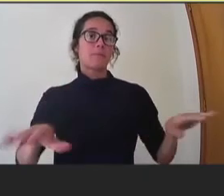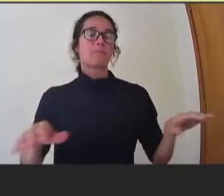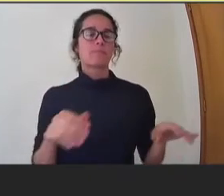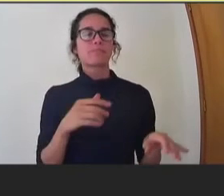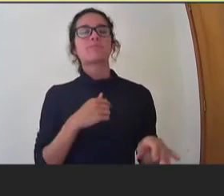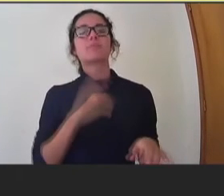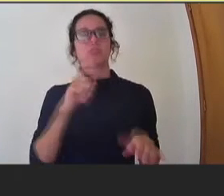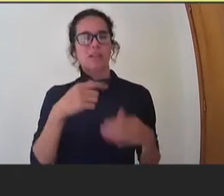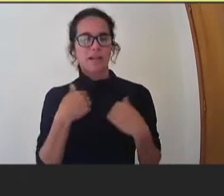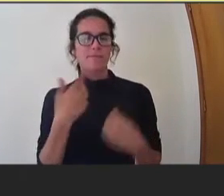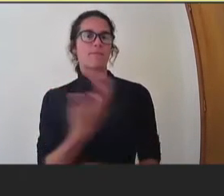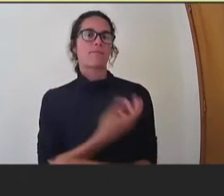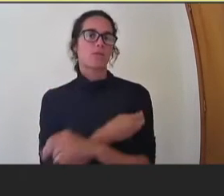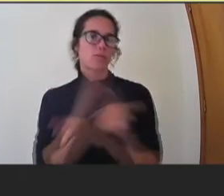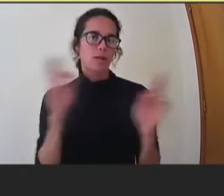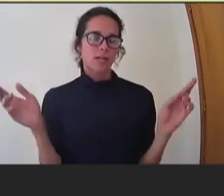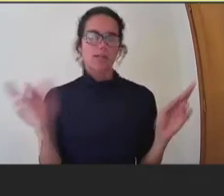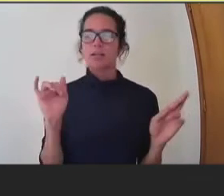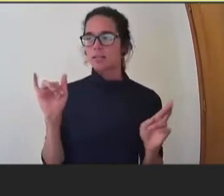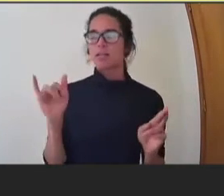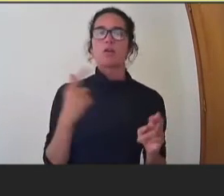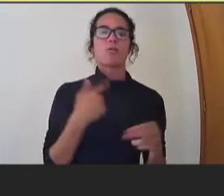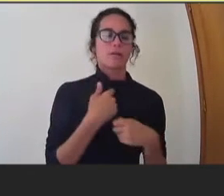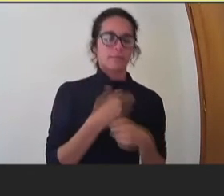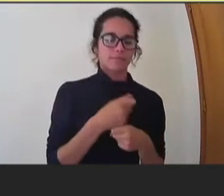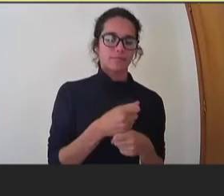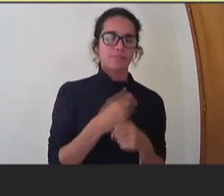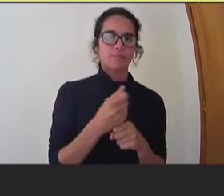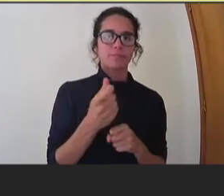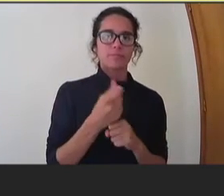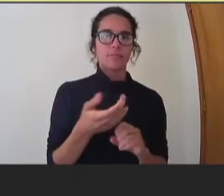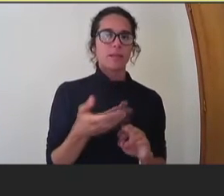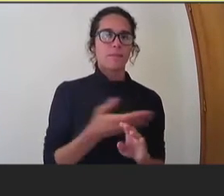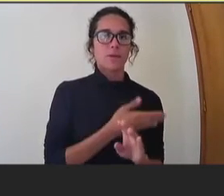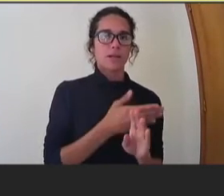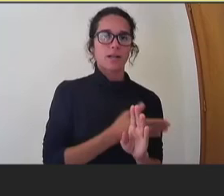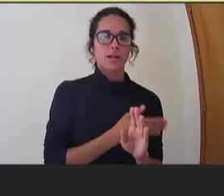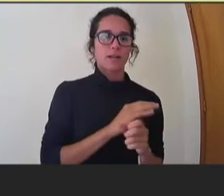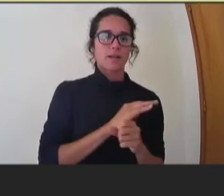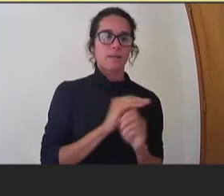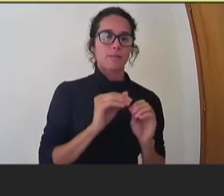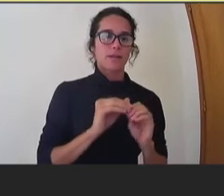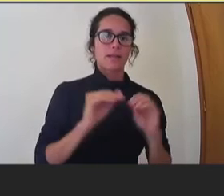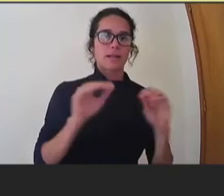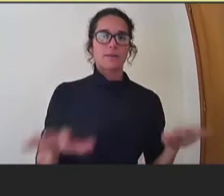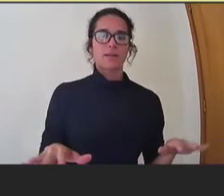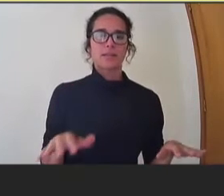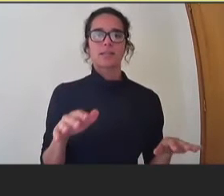we produce annual pre-pandemic antigen lots. And we also have